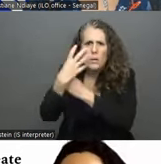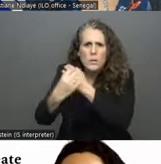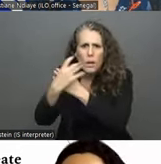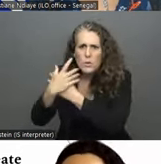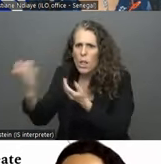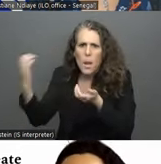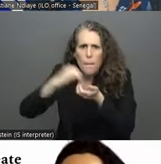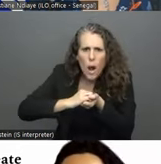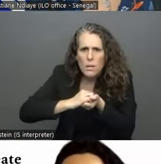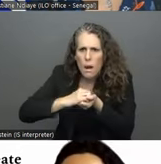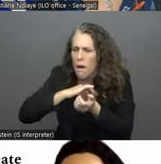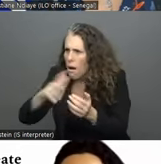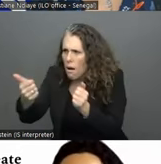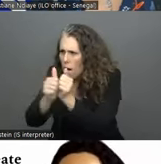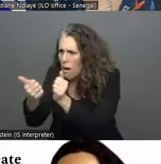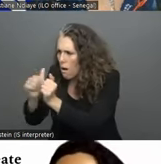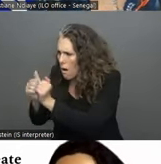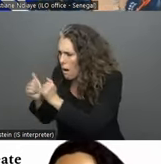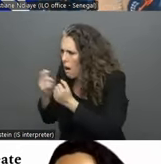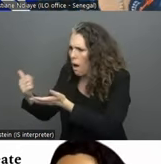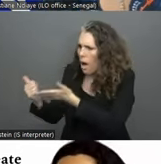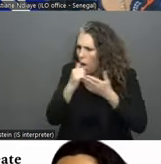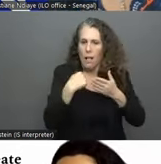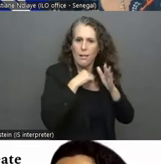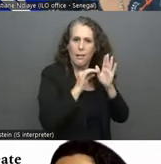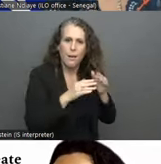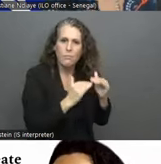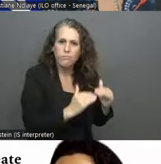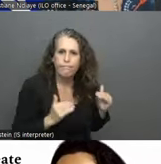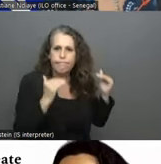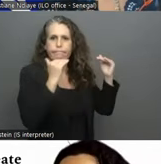and participation of these dedicated information and recruitment forum so ensuring that we